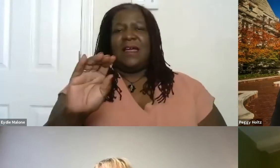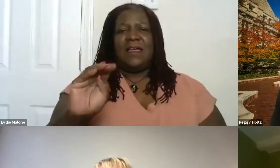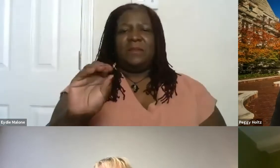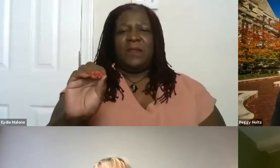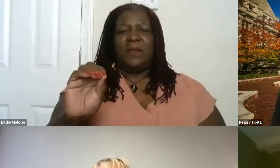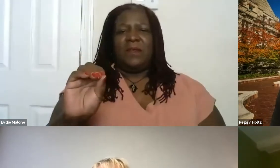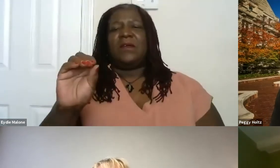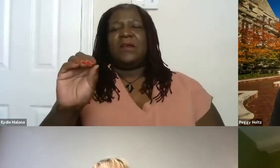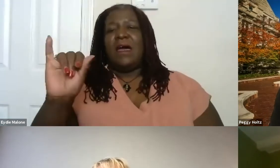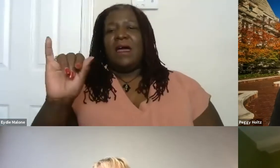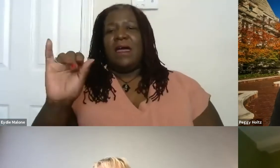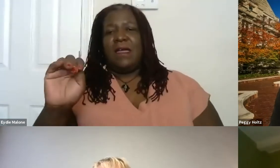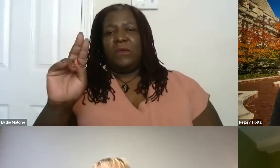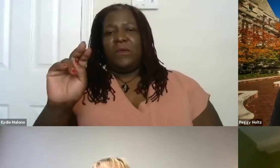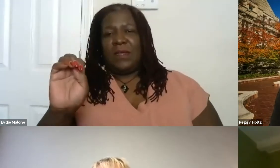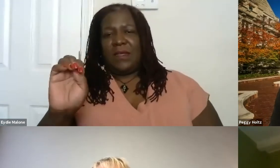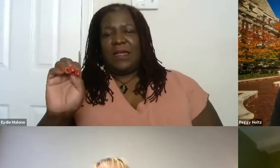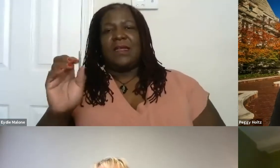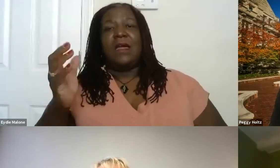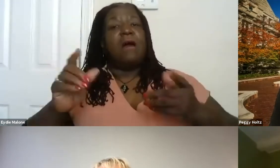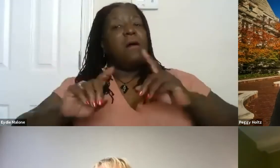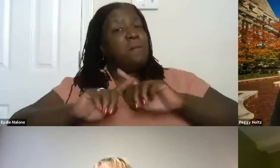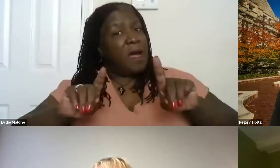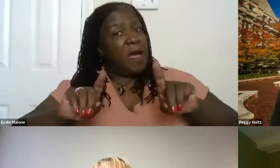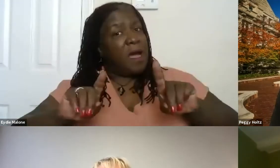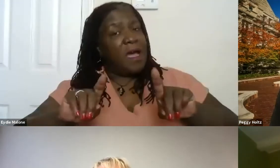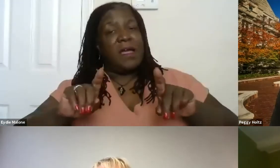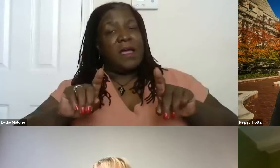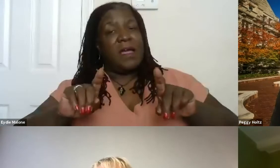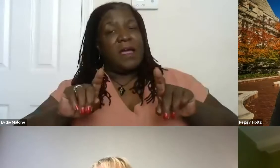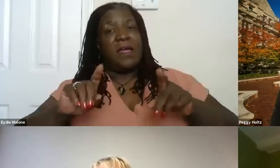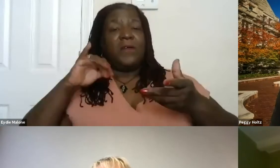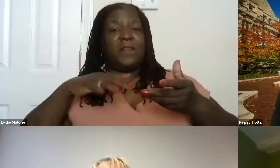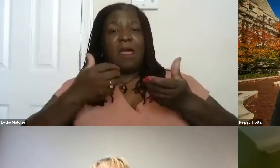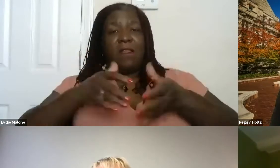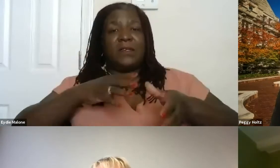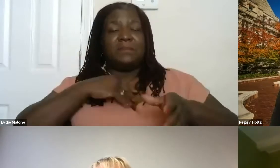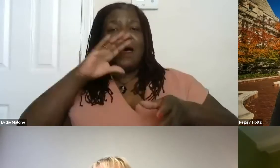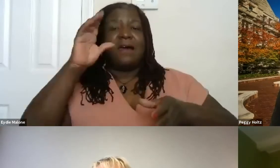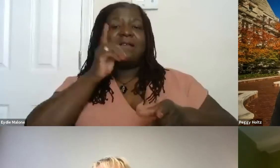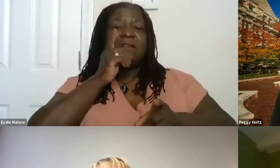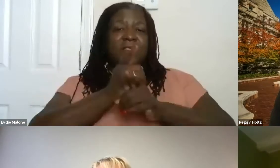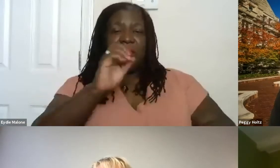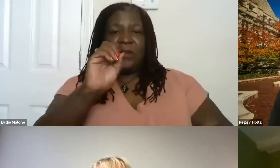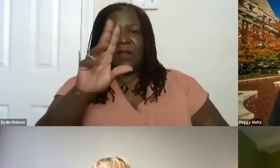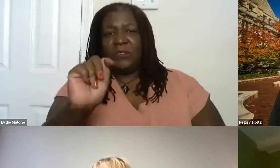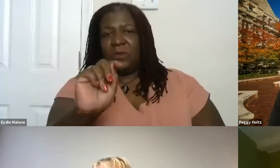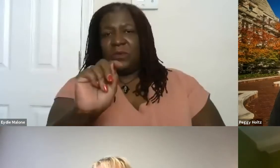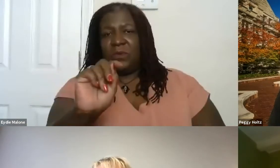is I lost my sister on October 3rd so in conjunction with not wanting to lose another loved one